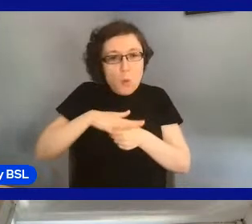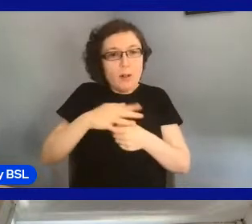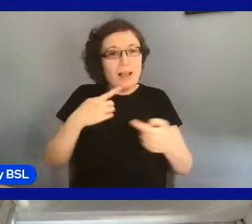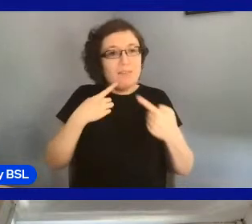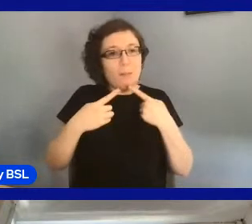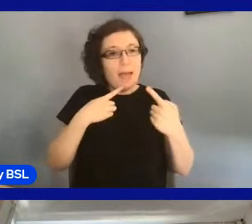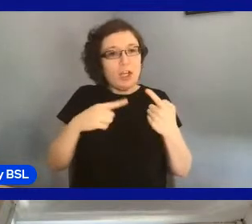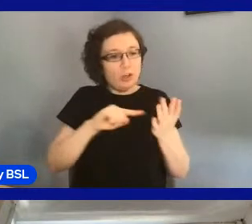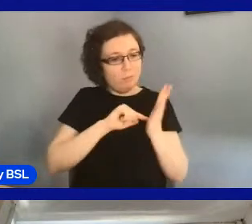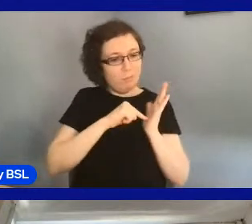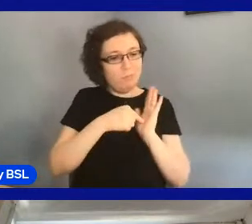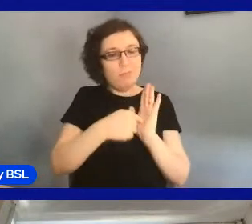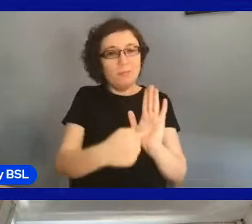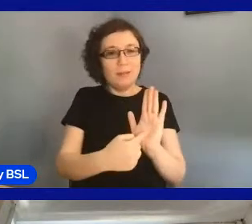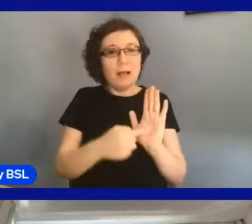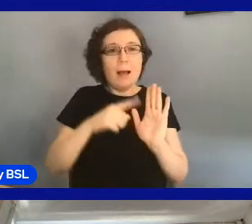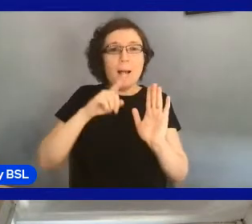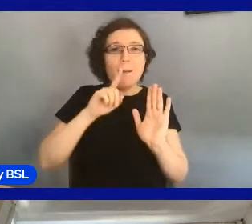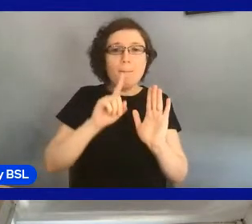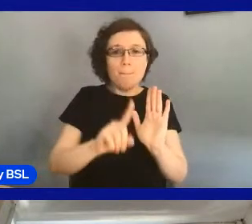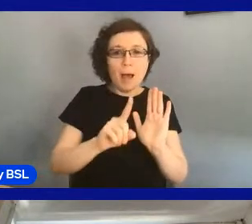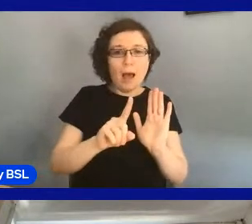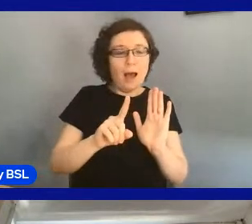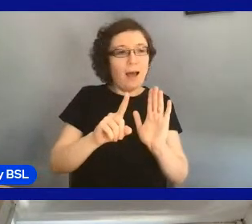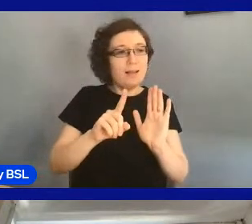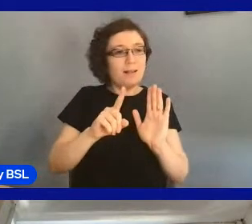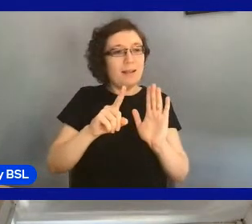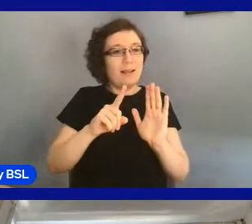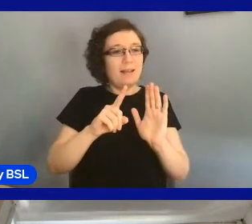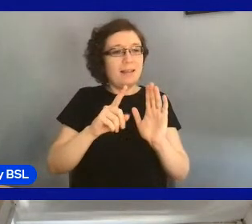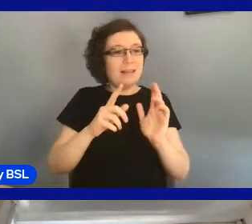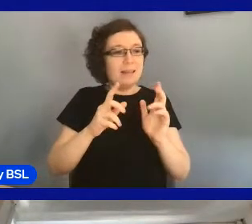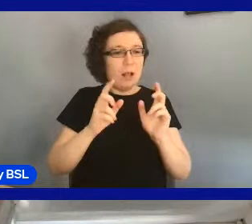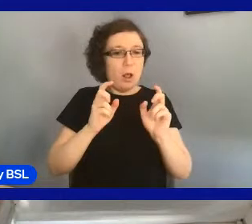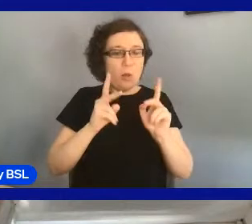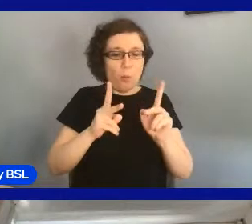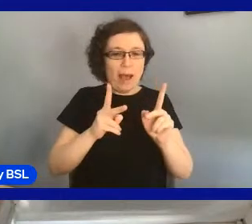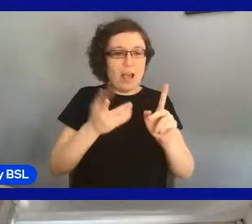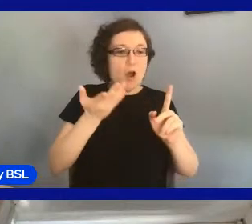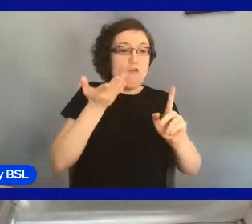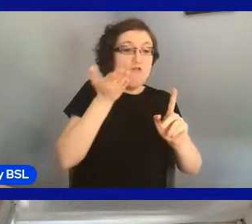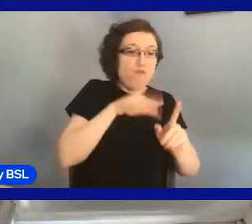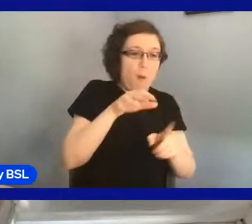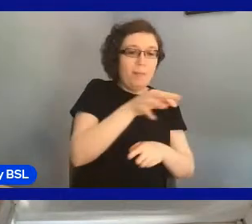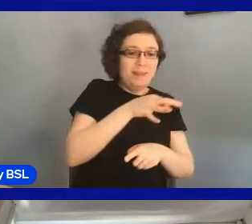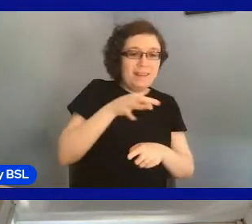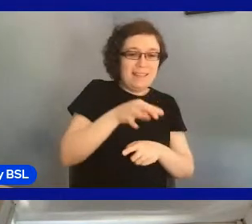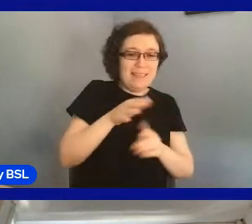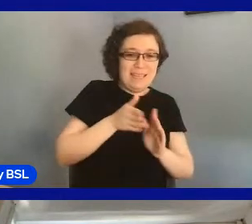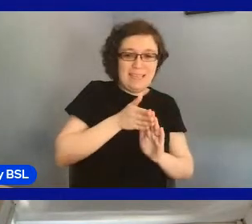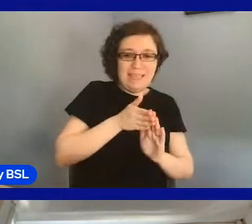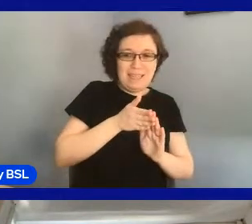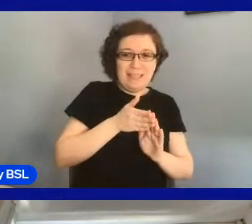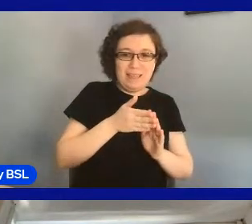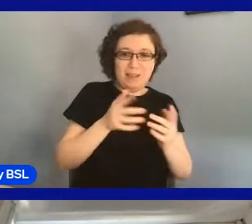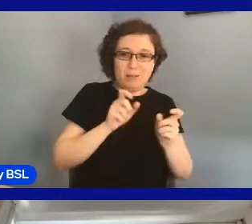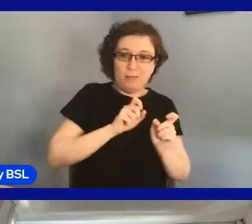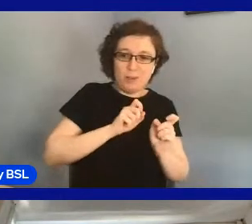prevent more -- present more local information that is communicated by the city to the city. Digital place making project allowed us to